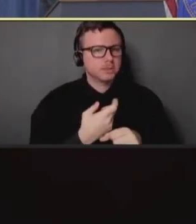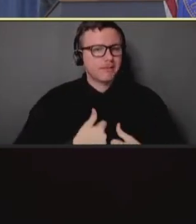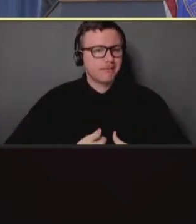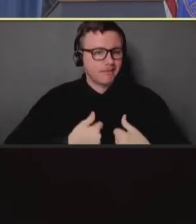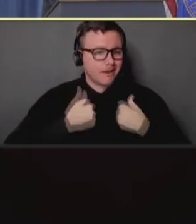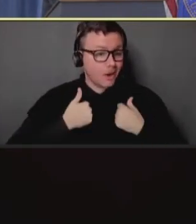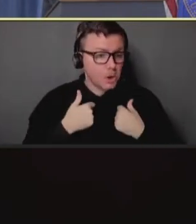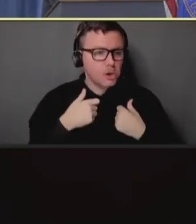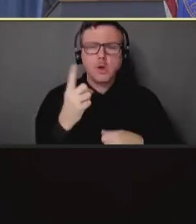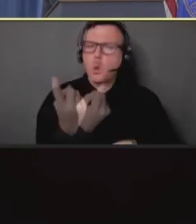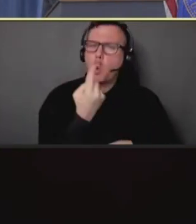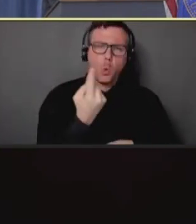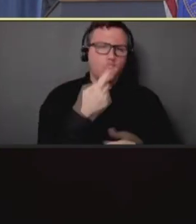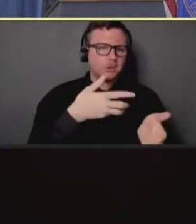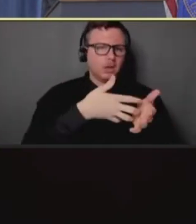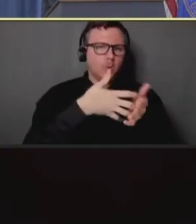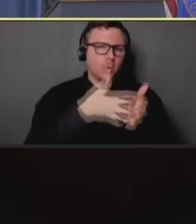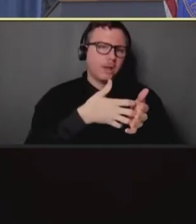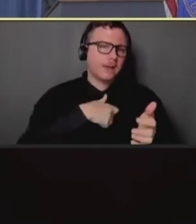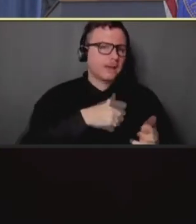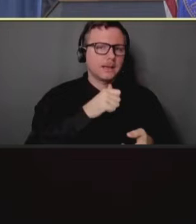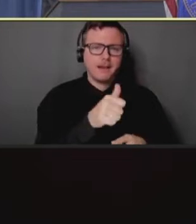Within 12 -- this is now on a log scale.